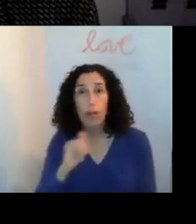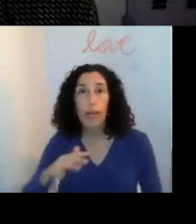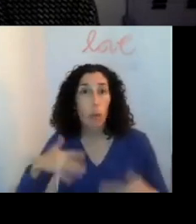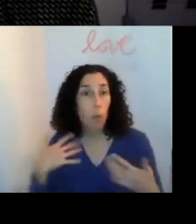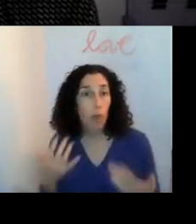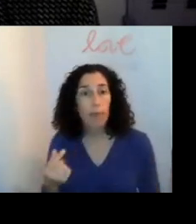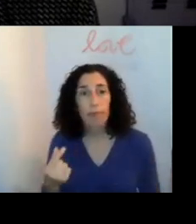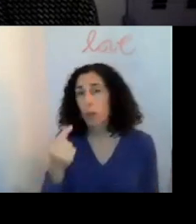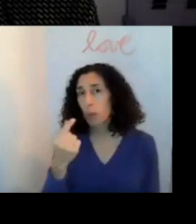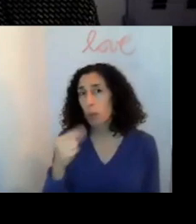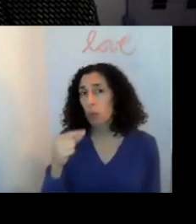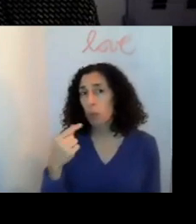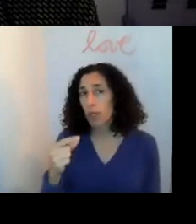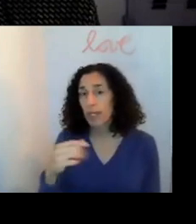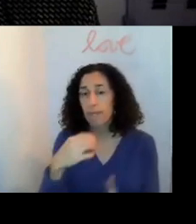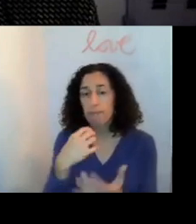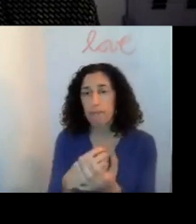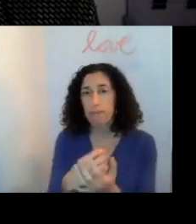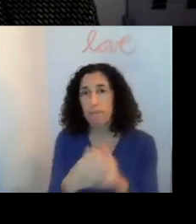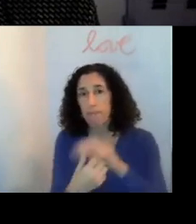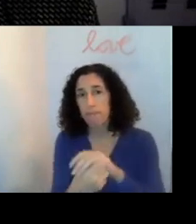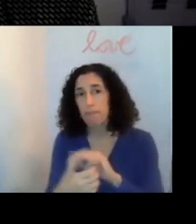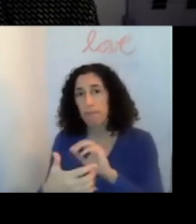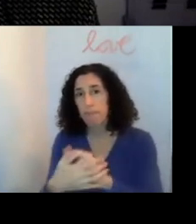almost as though they are concealing a sphere.